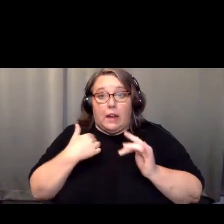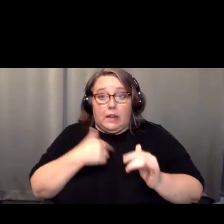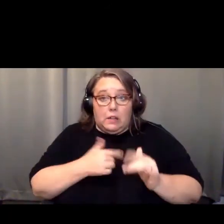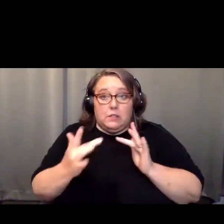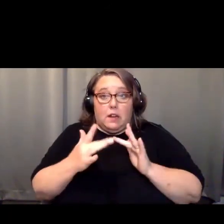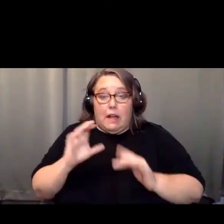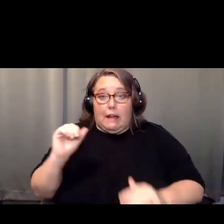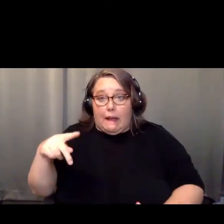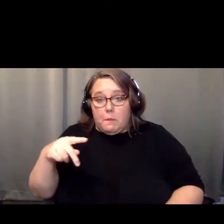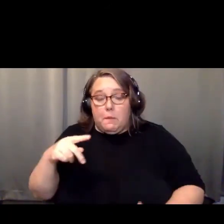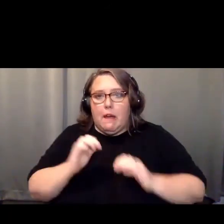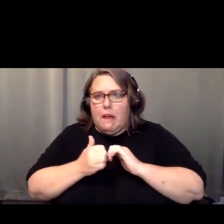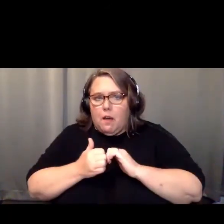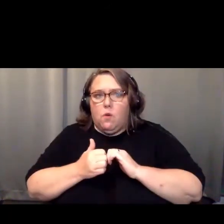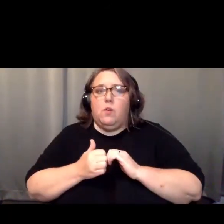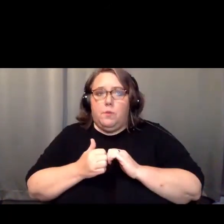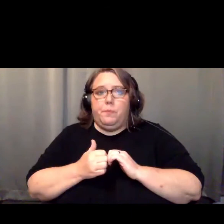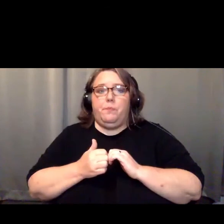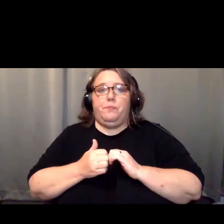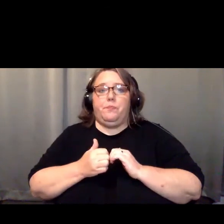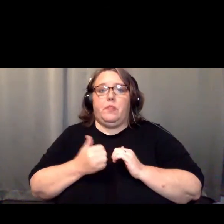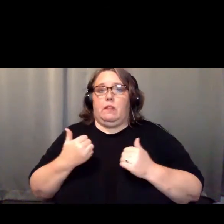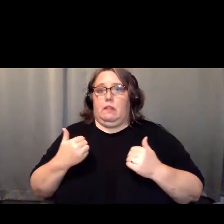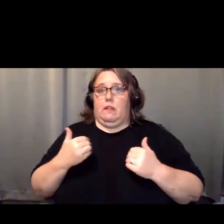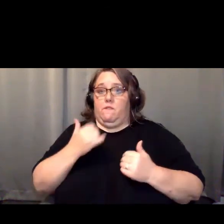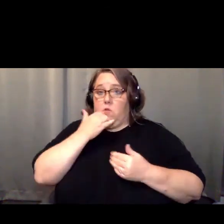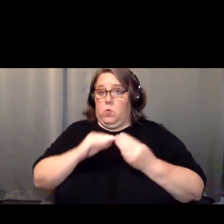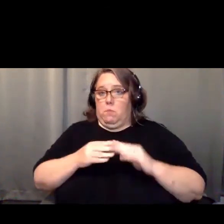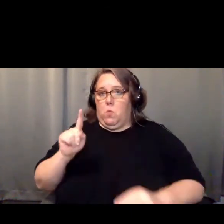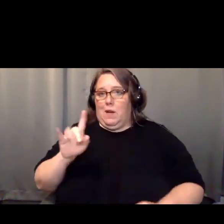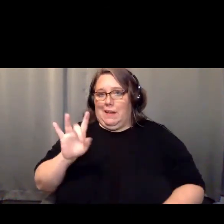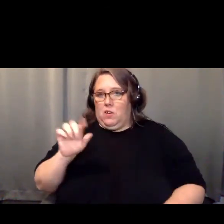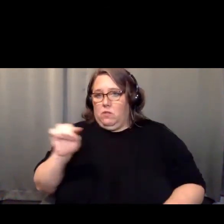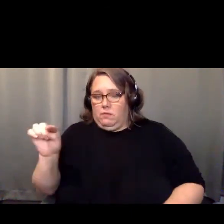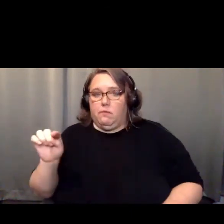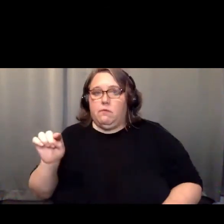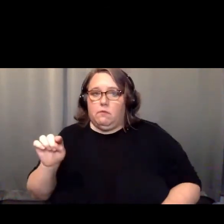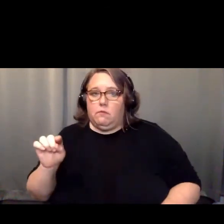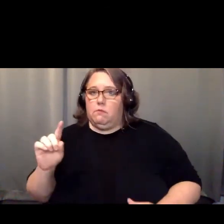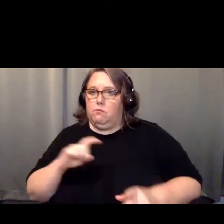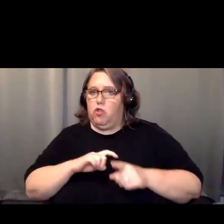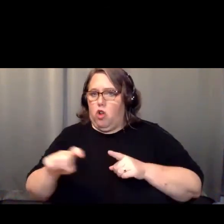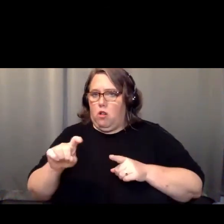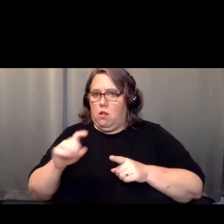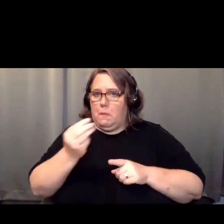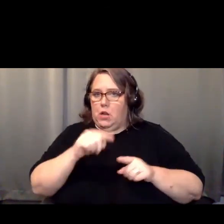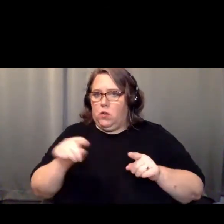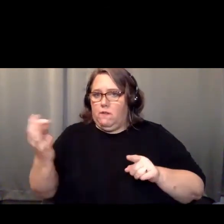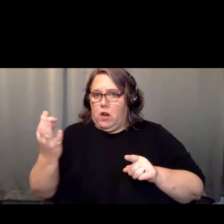We have a 1-800 number that individuals can call, Monday through Friday from nine to four.